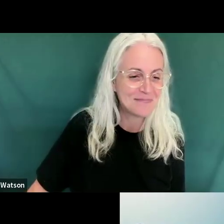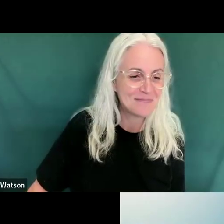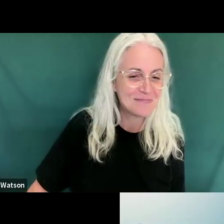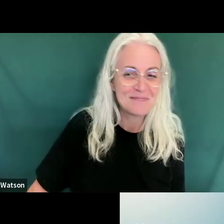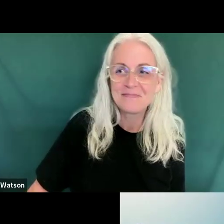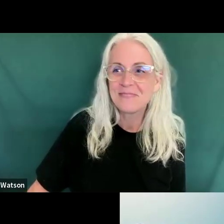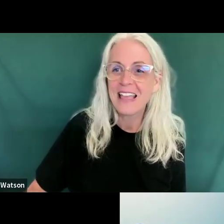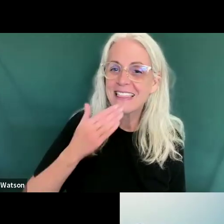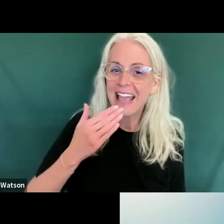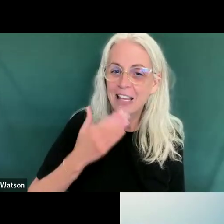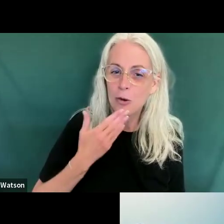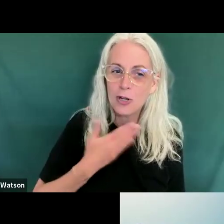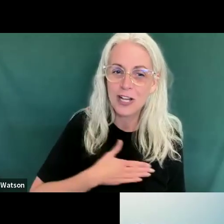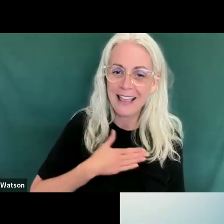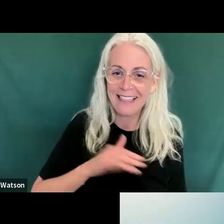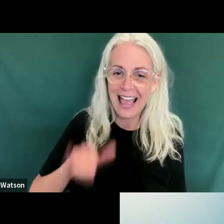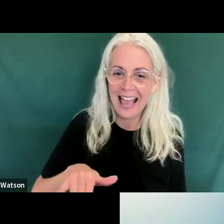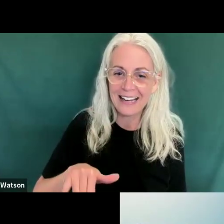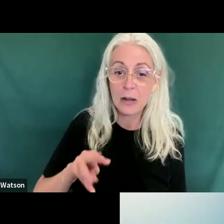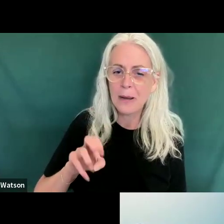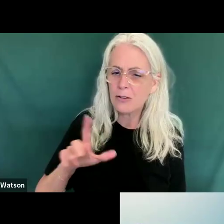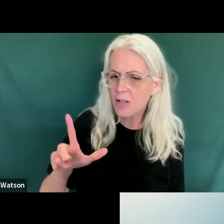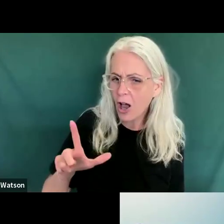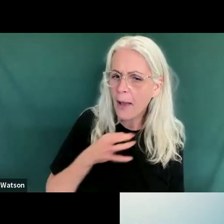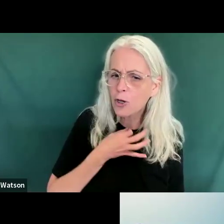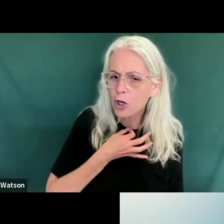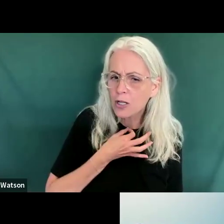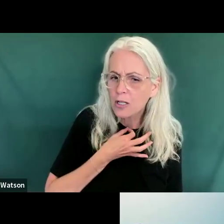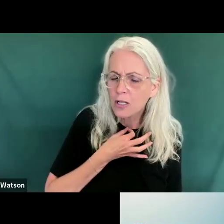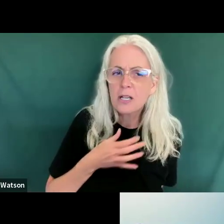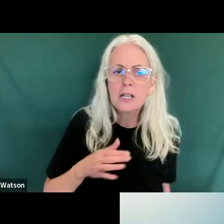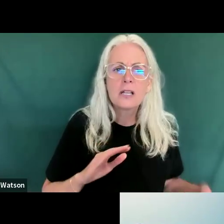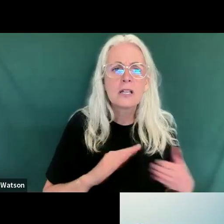Great, thank you, appreciate that. And Marisol, I'm just curious, at the community level, what